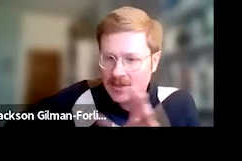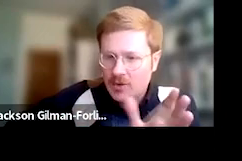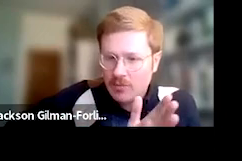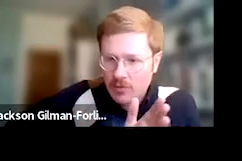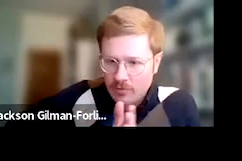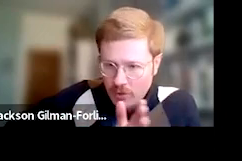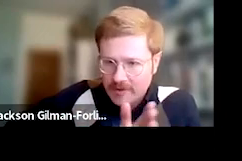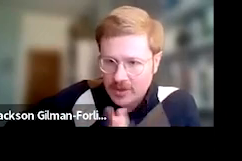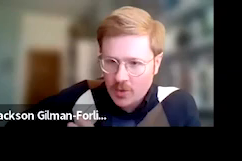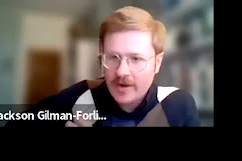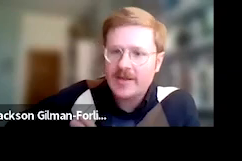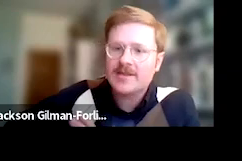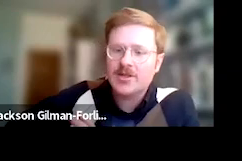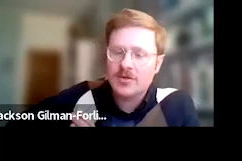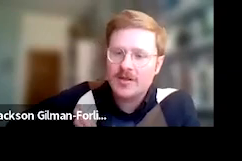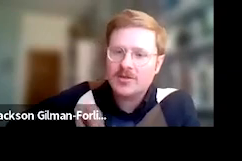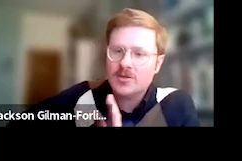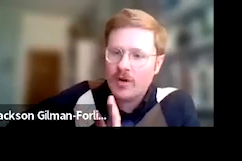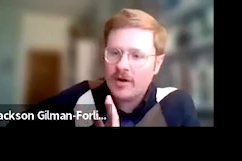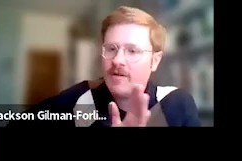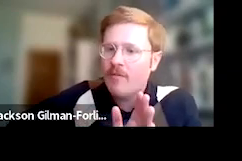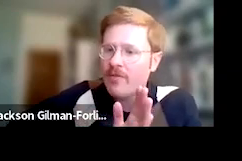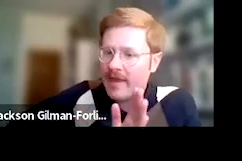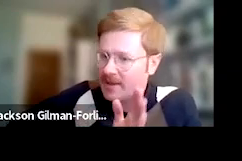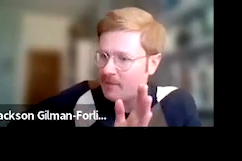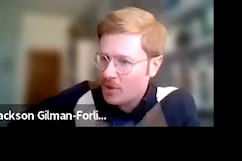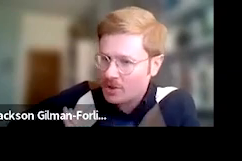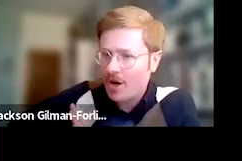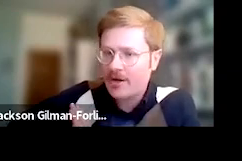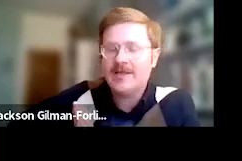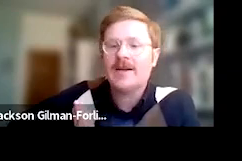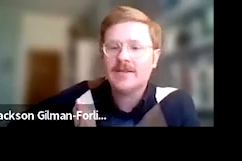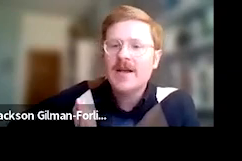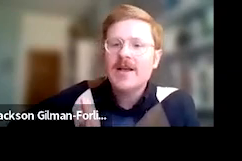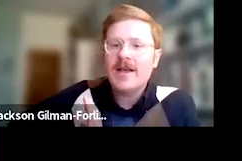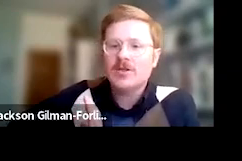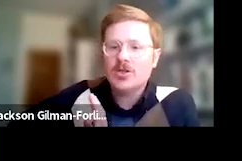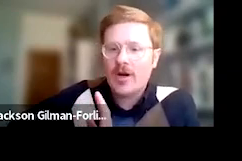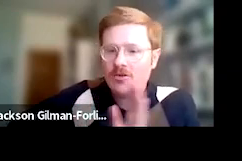As you move into the 20th century, this was one of the things that pushed architects into trying